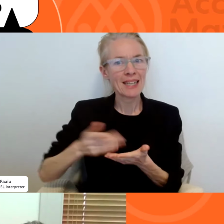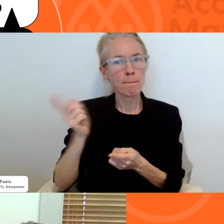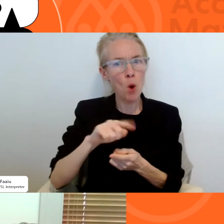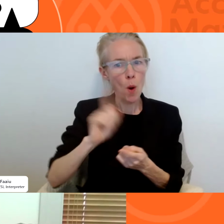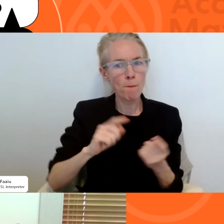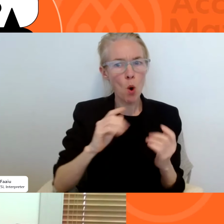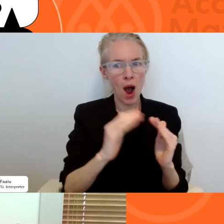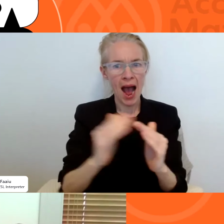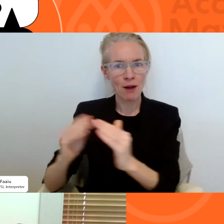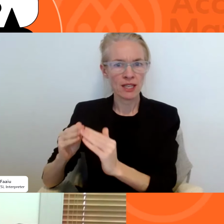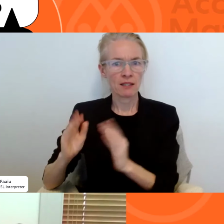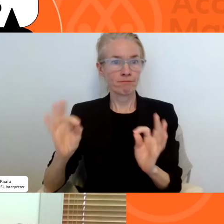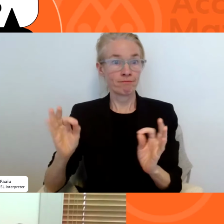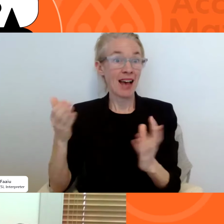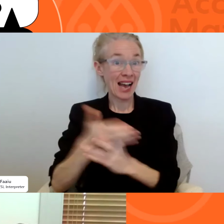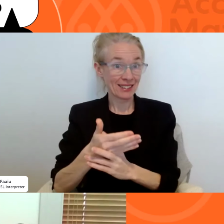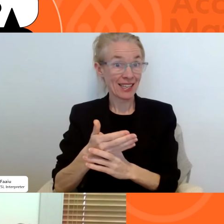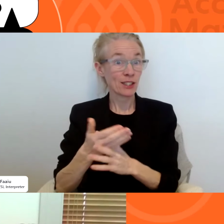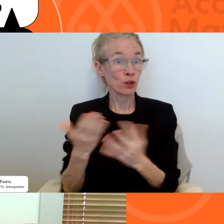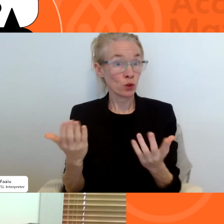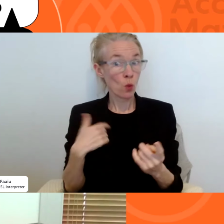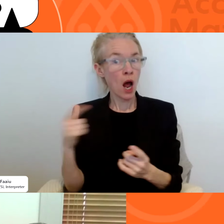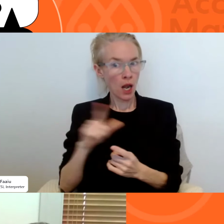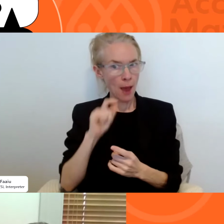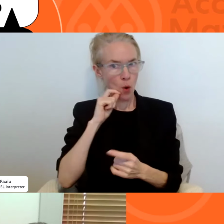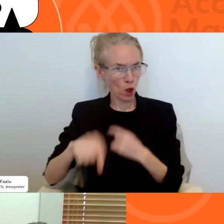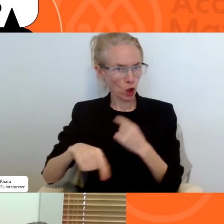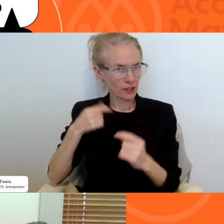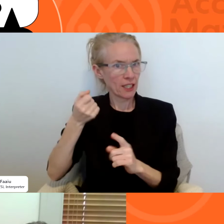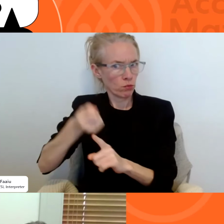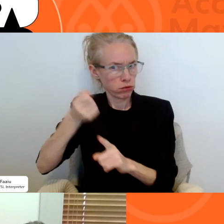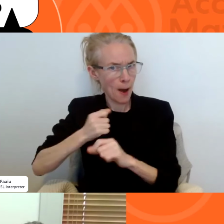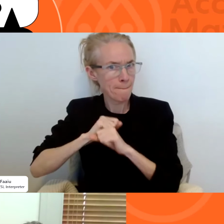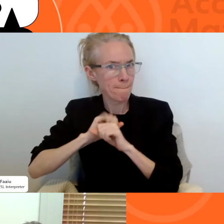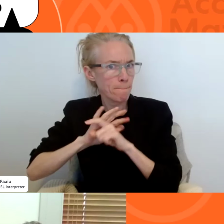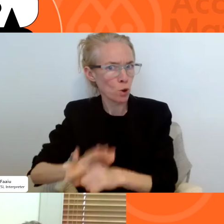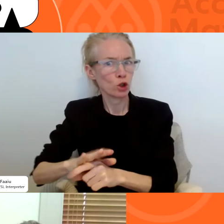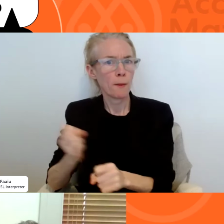say that's what we'll keep doing as well. Absolutely. The one thing